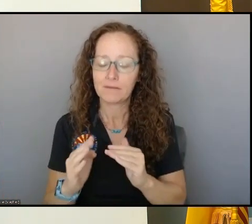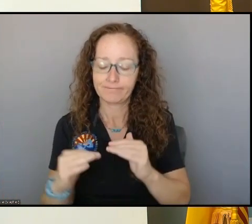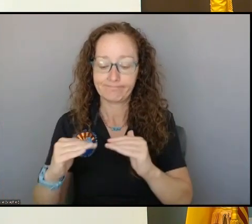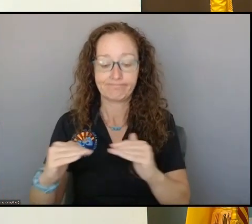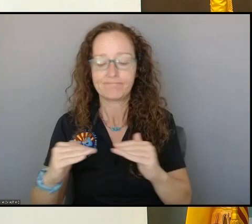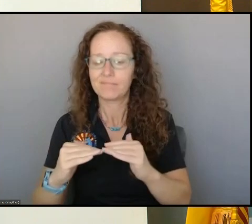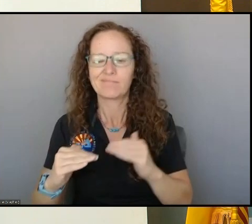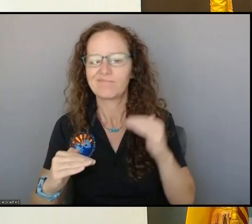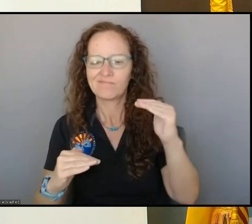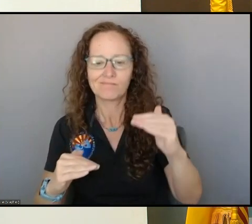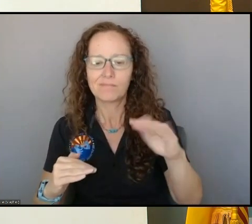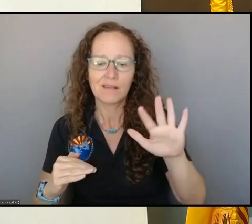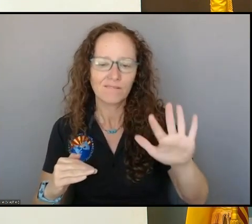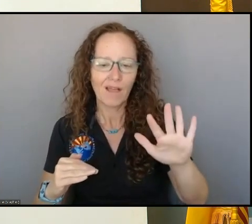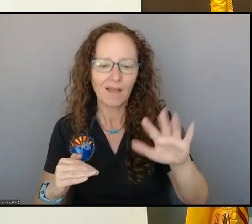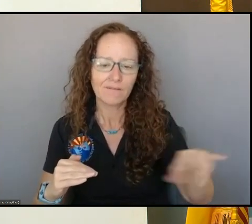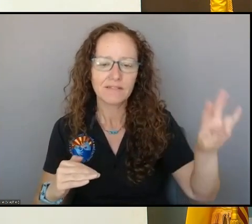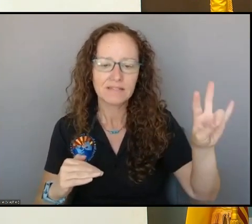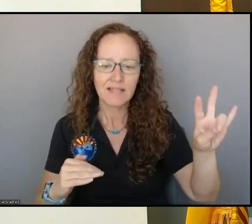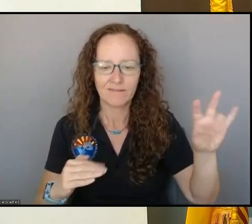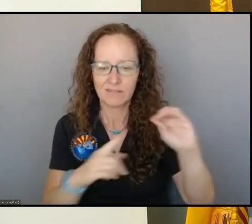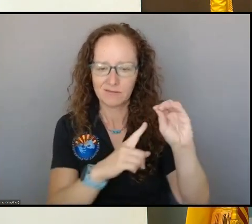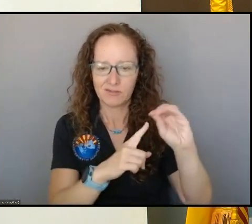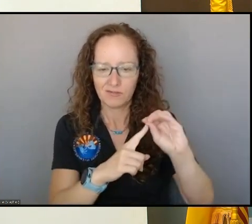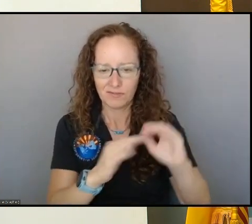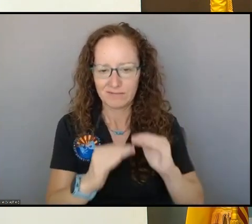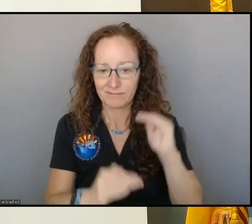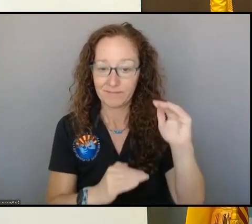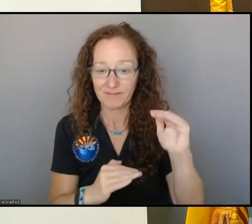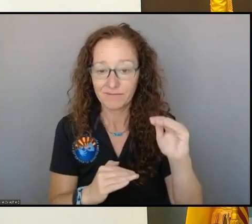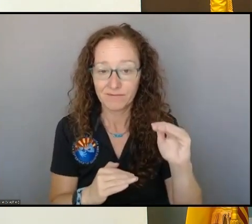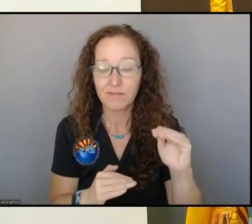fuels are, the more likely they are to want to burn. Let's go to